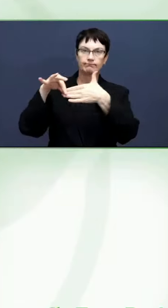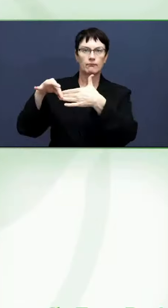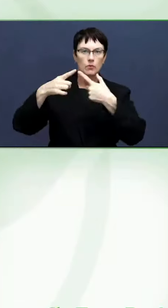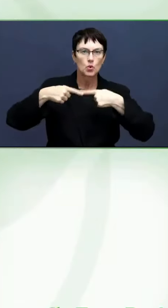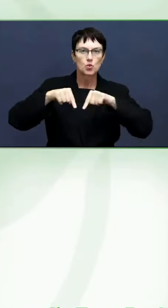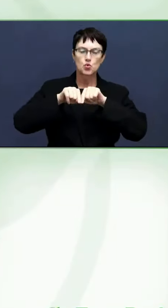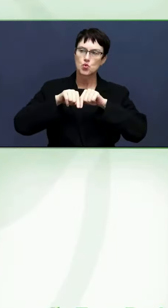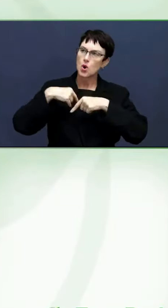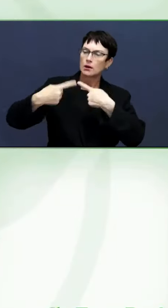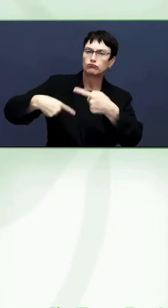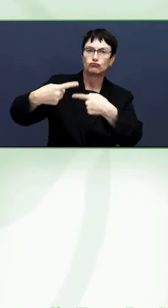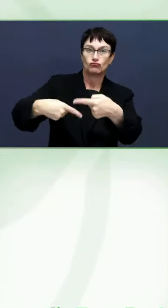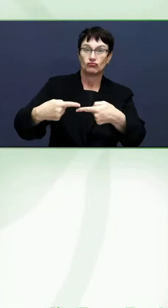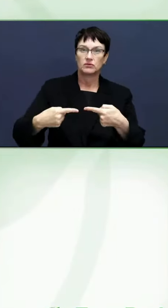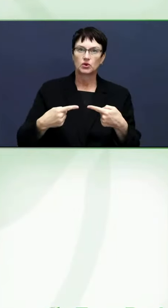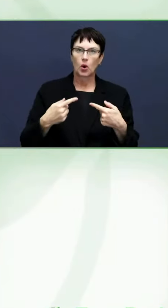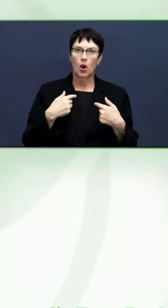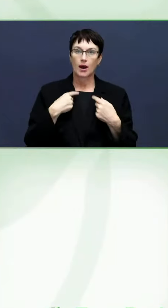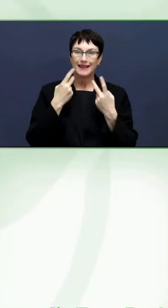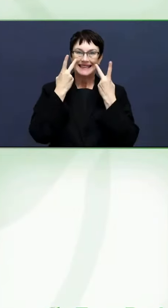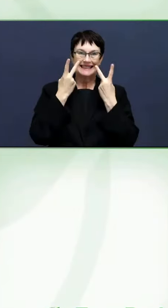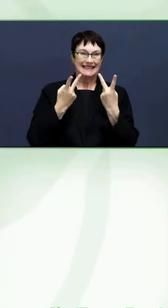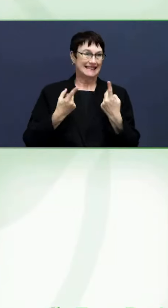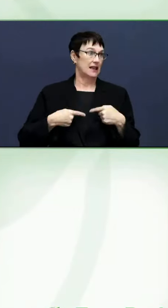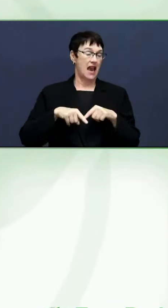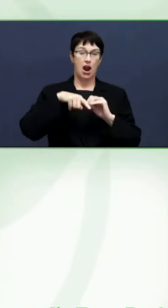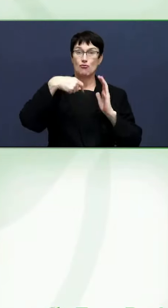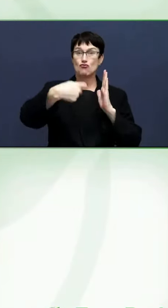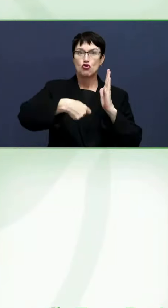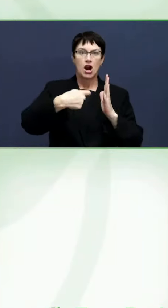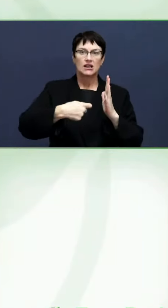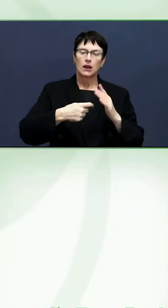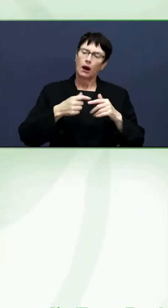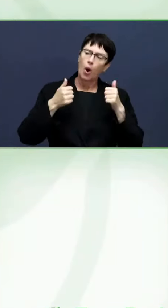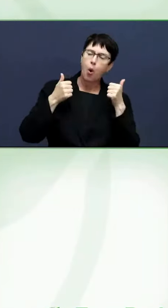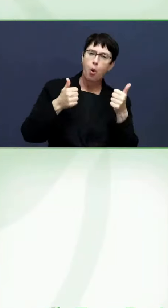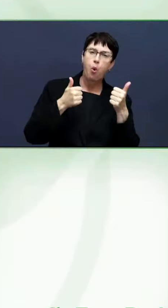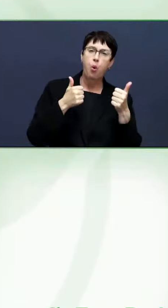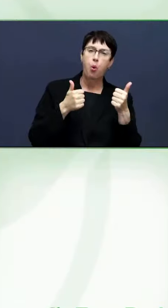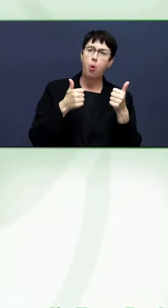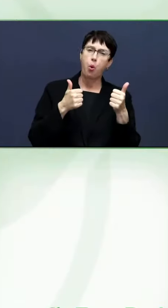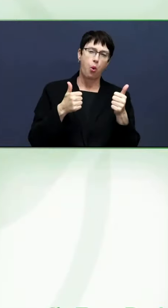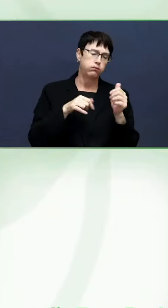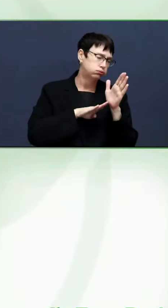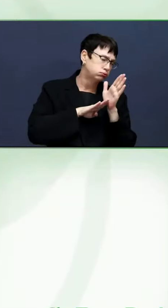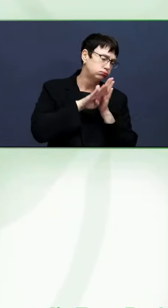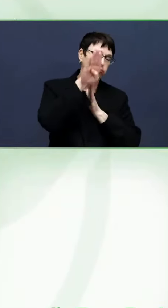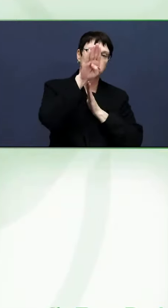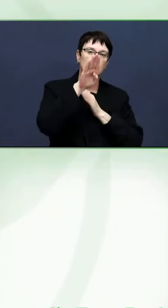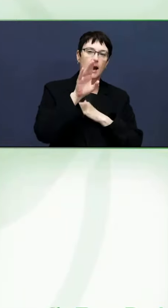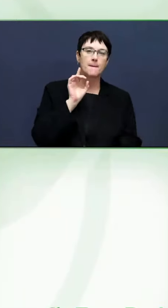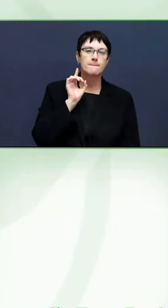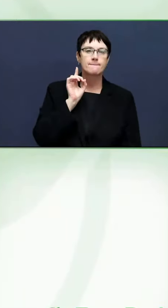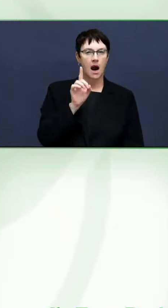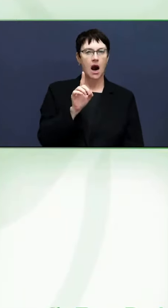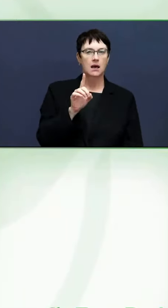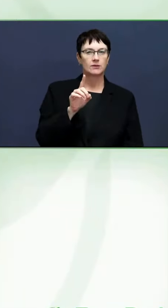over here, sometimes we forget that there are people around here that are still trying to learn how to walk.